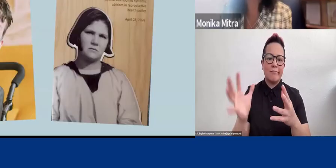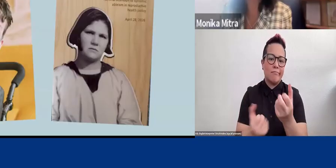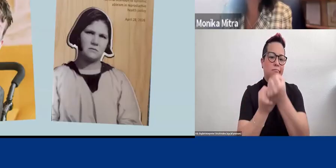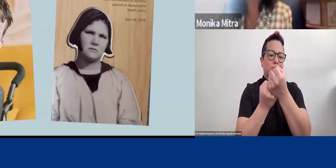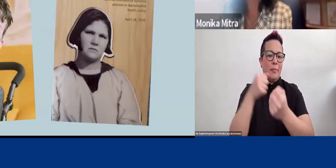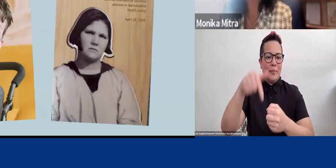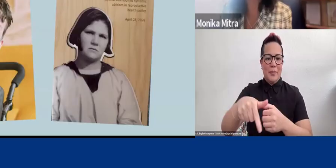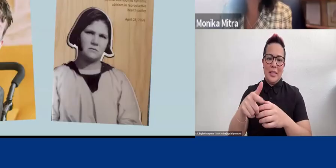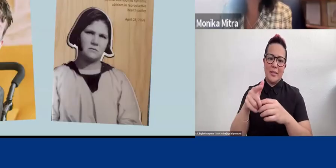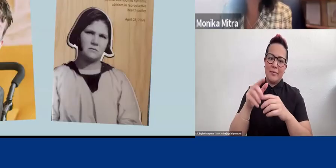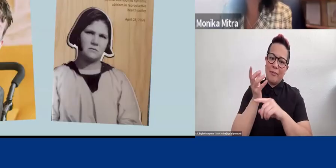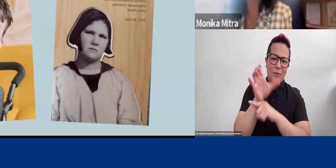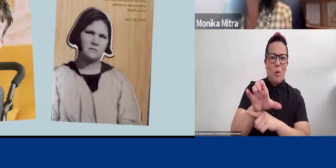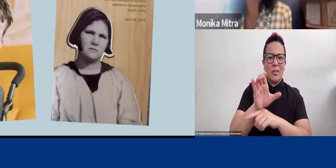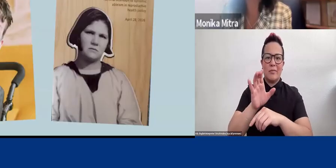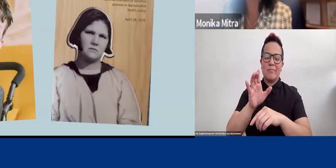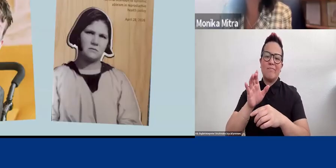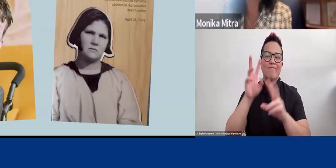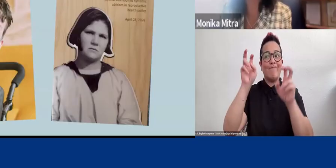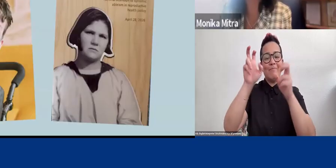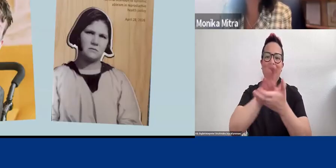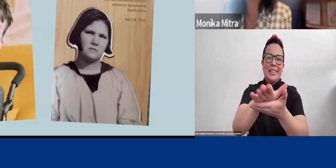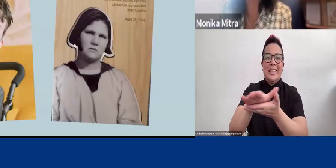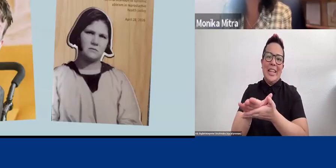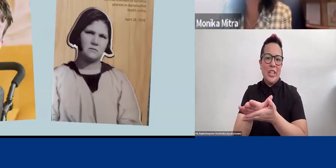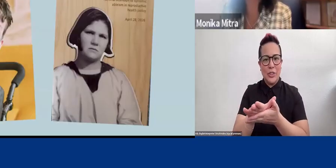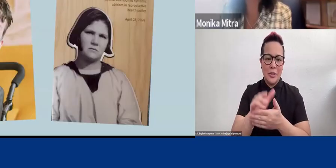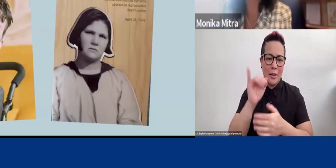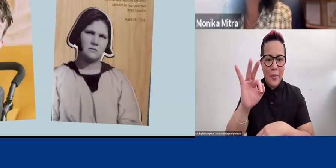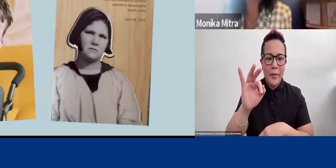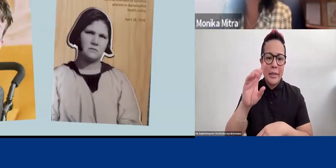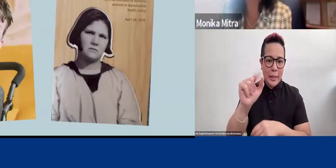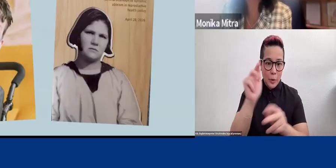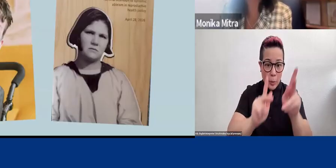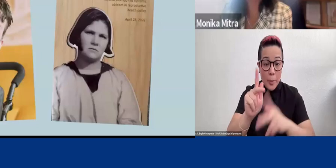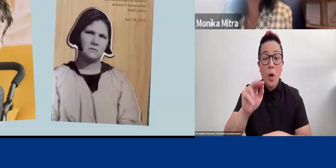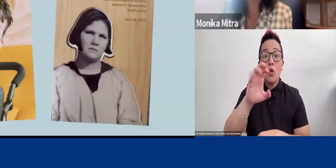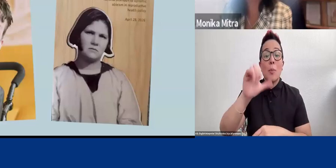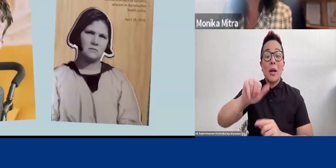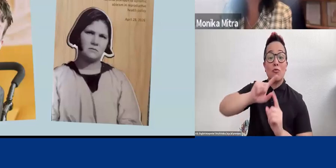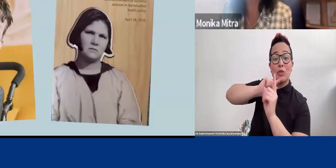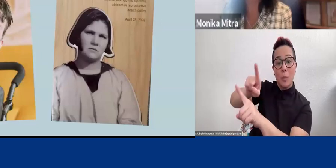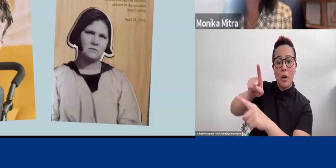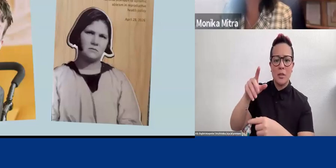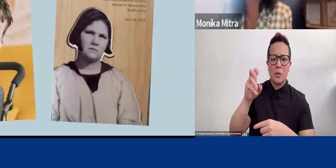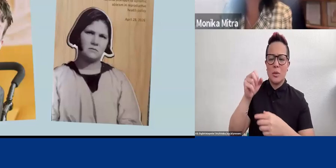and to center the radical and often denied truth that disabled people have the right to sexuality,